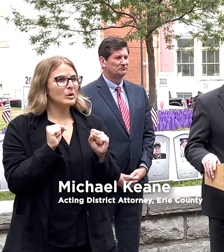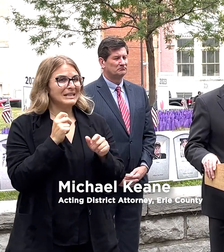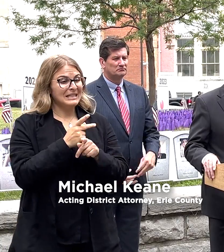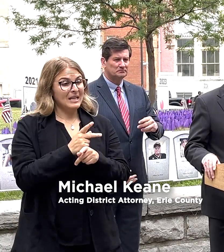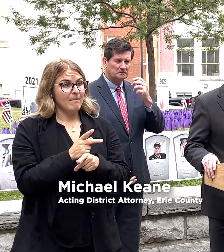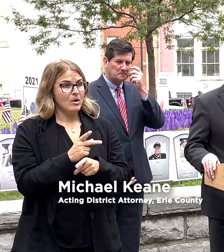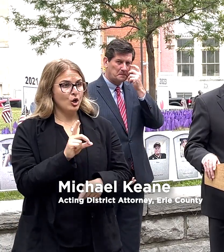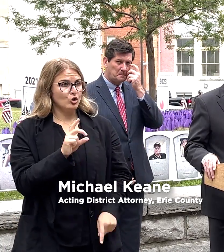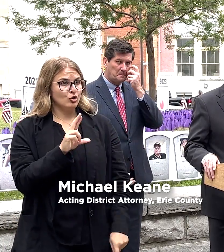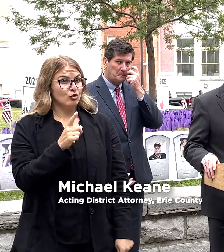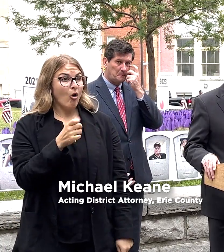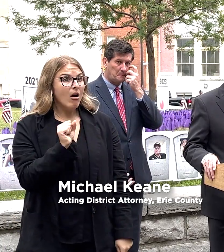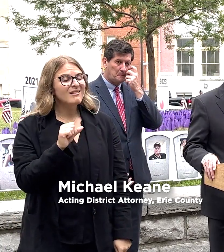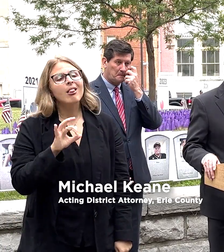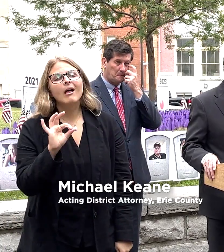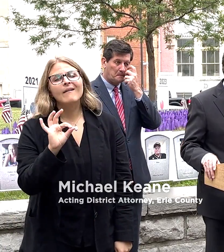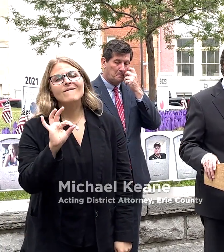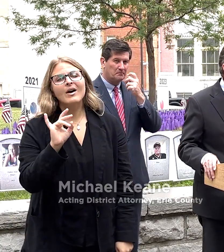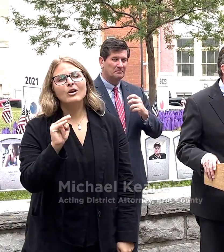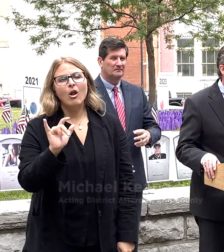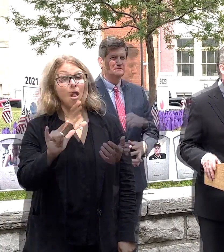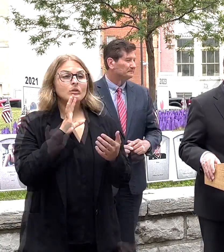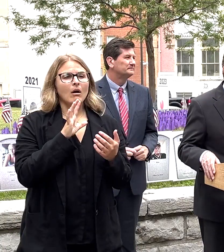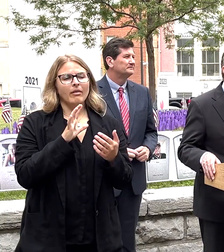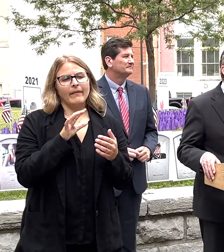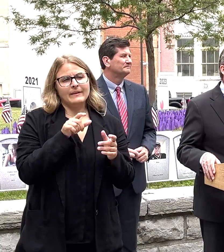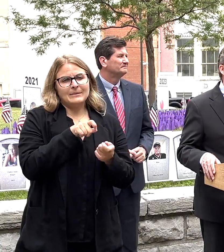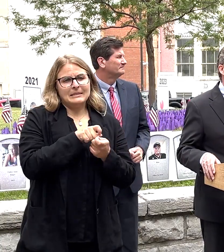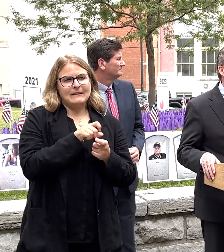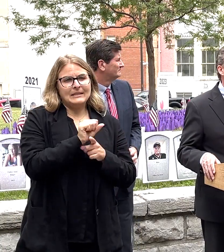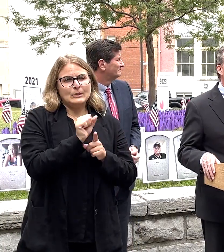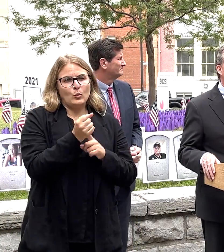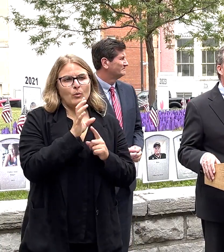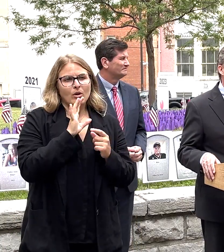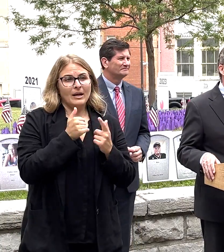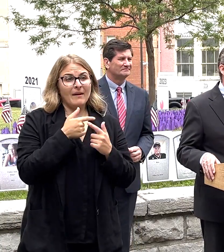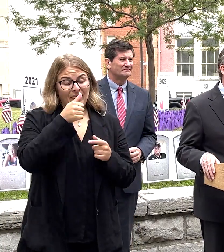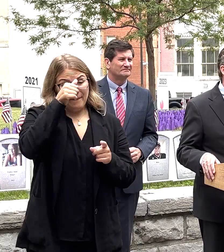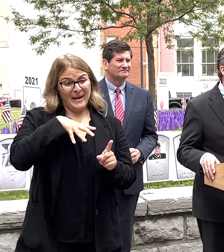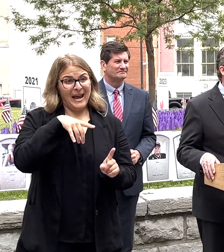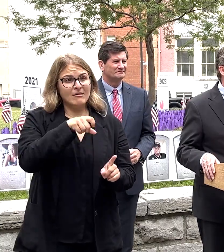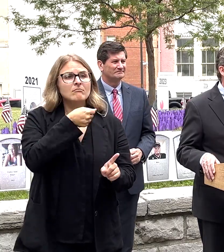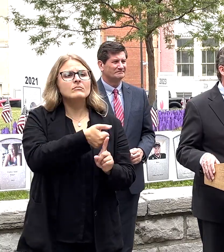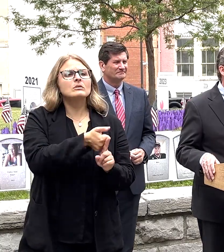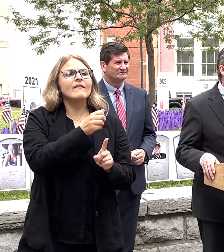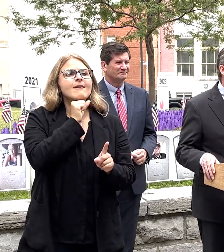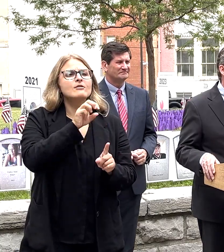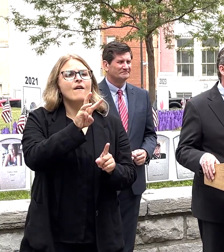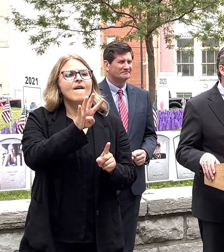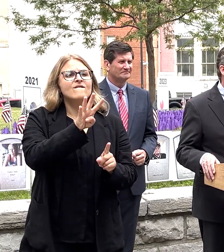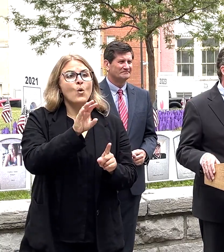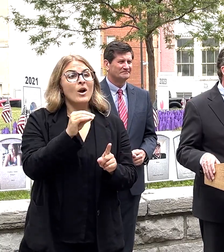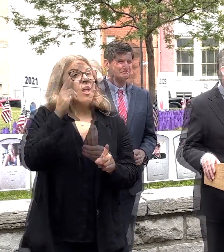especially drugs like fentanyl, off of our streets. We had a man who was in his 40s who thought he was buying cocaine.